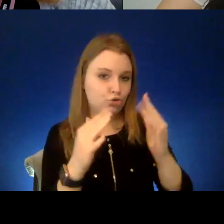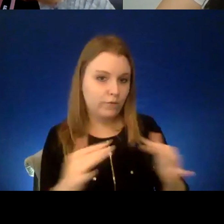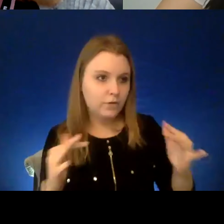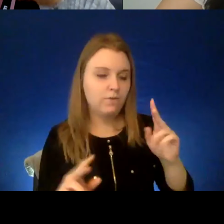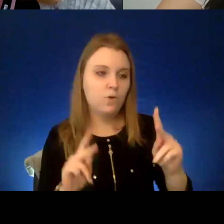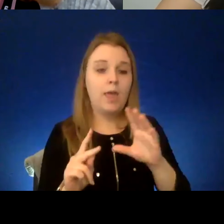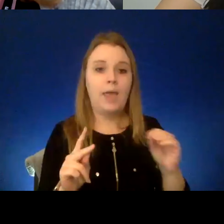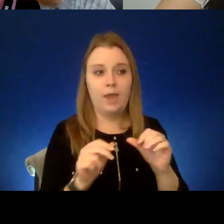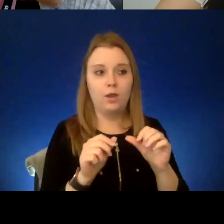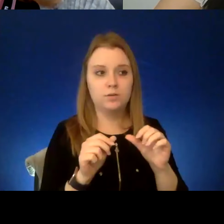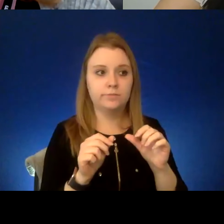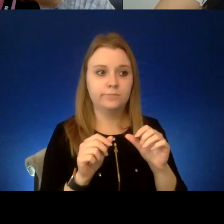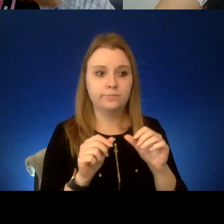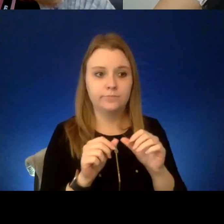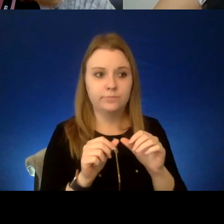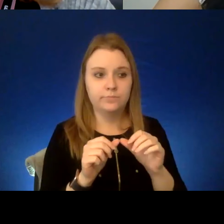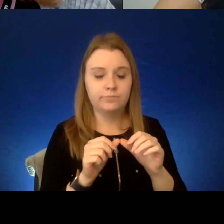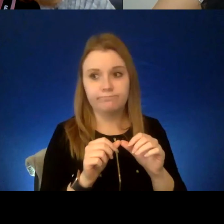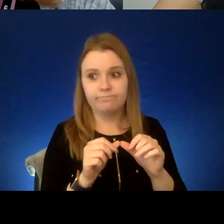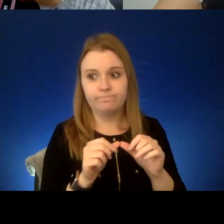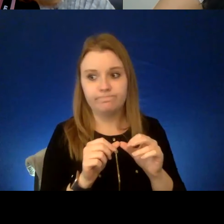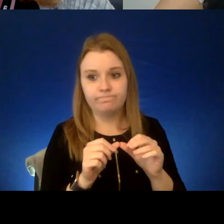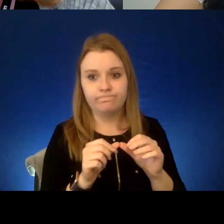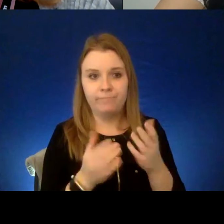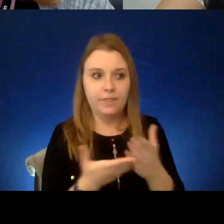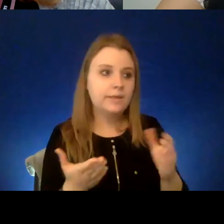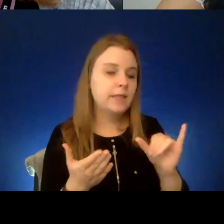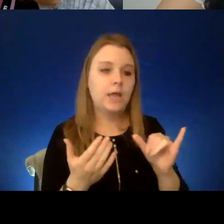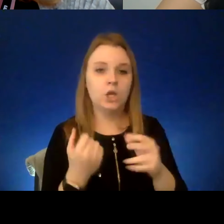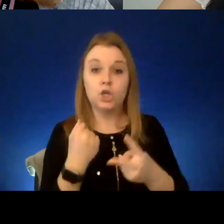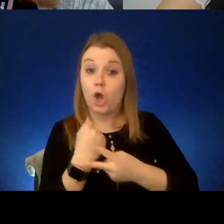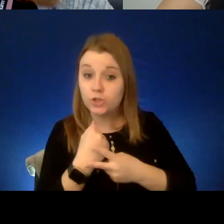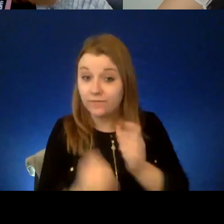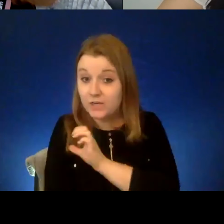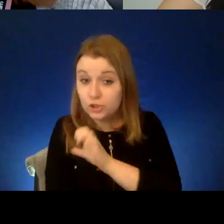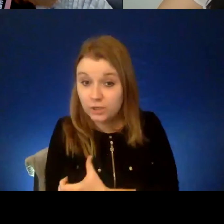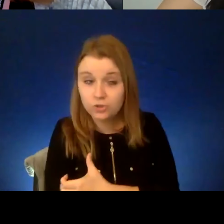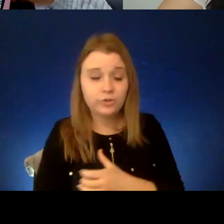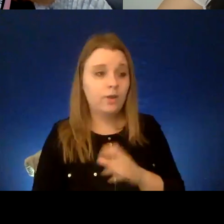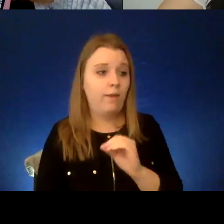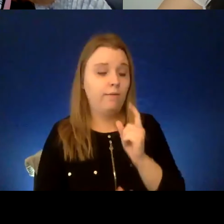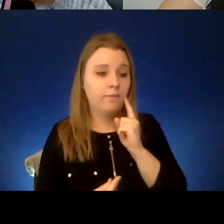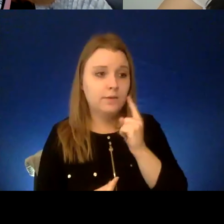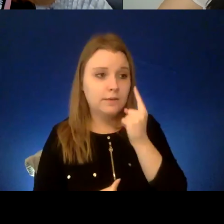Like a lot of things about the conservation of energy and the consideration of energy